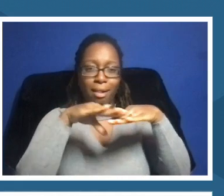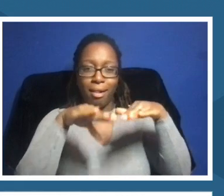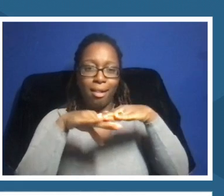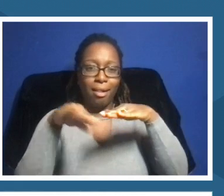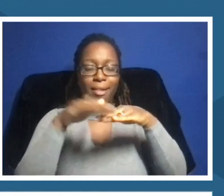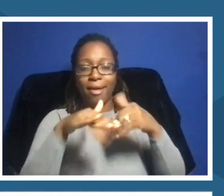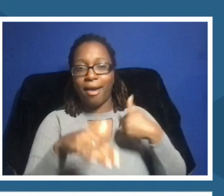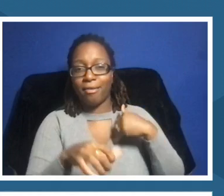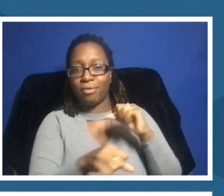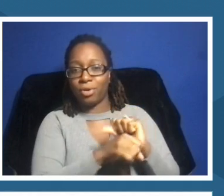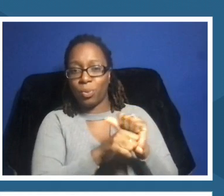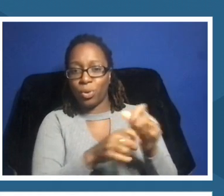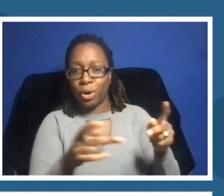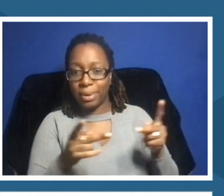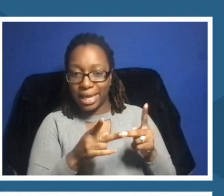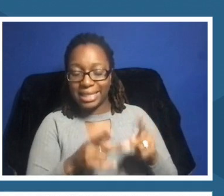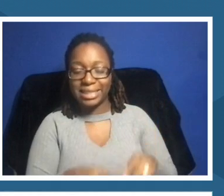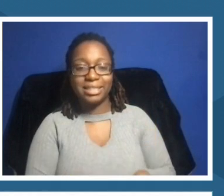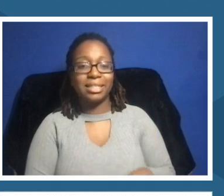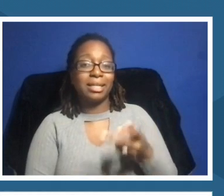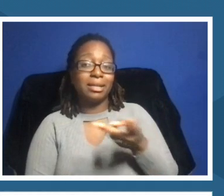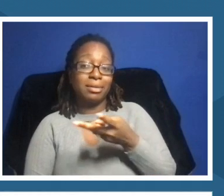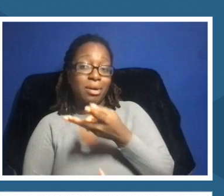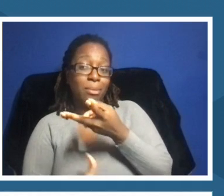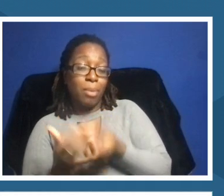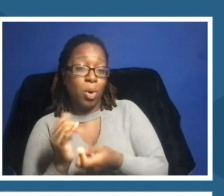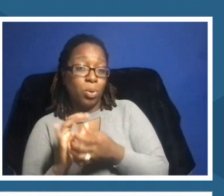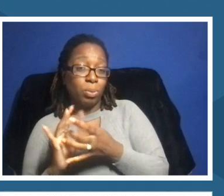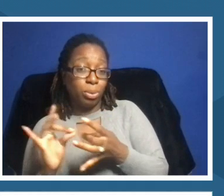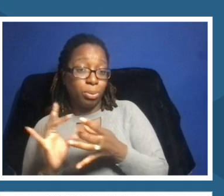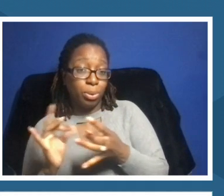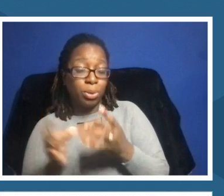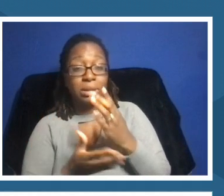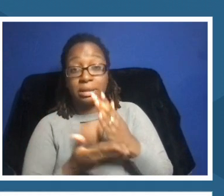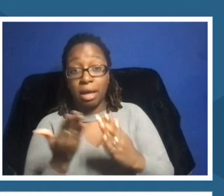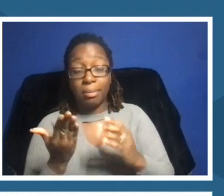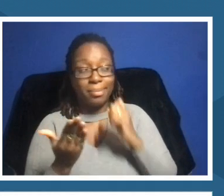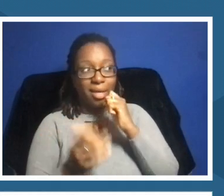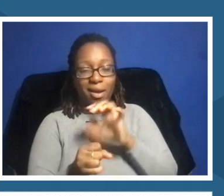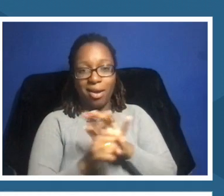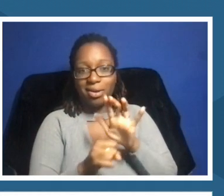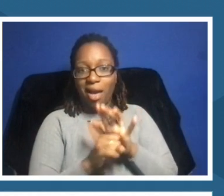and tk mentioned some of these challenges are lack of representation in